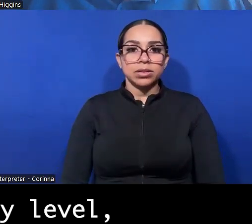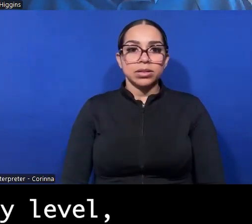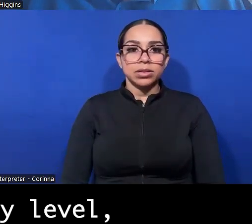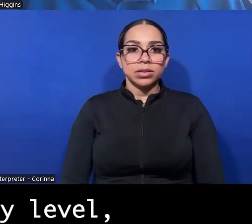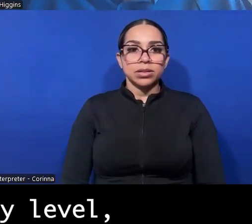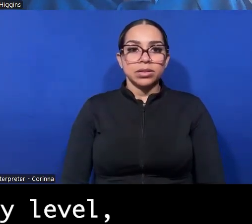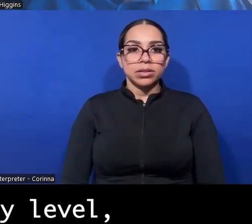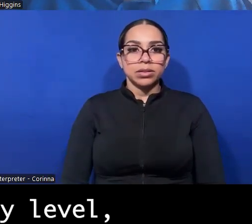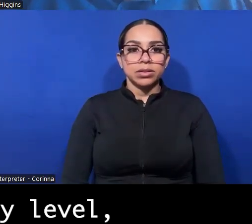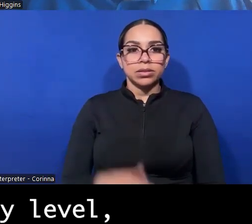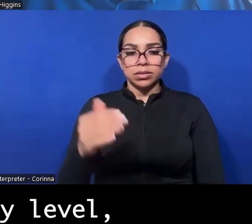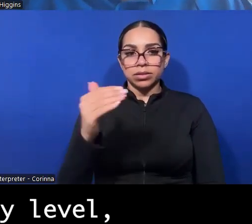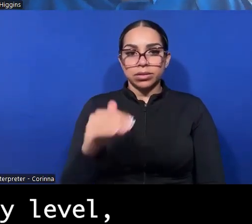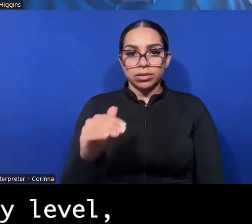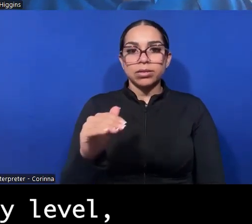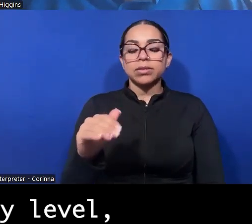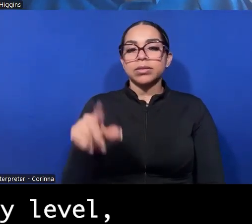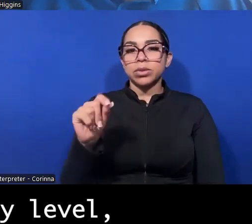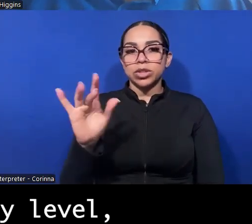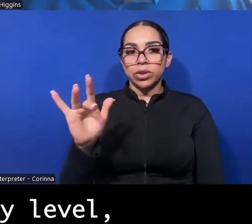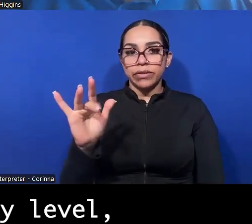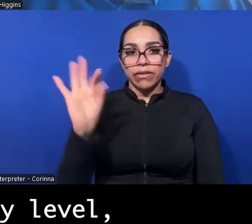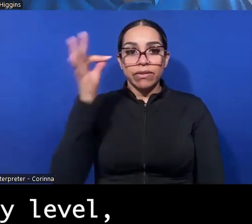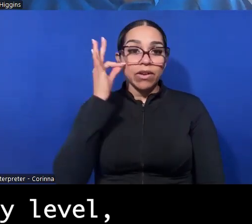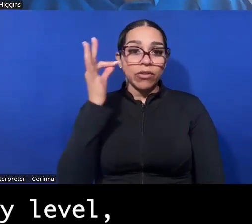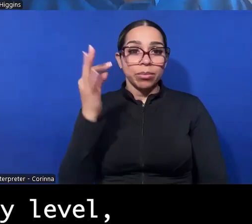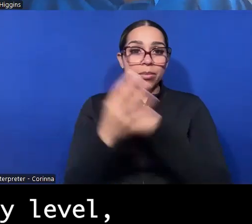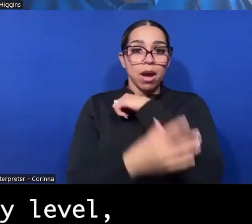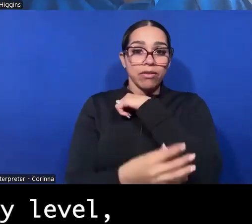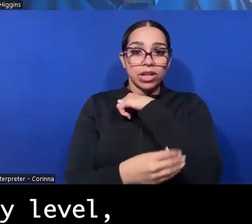a link to the 2025 federal poverty level, which will give you the numbers